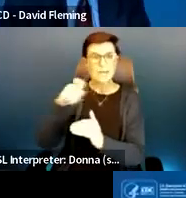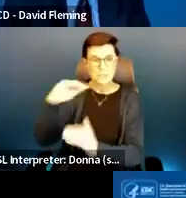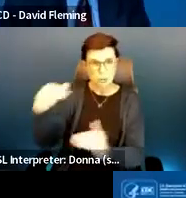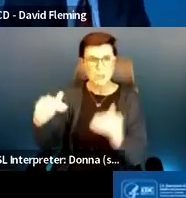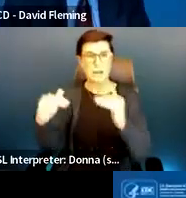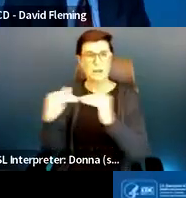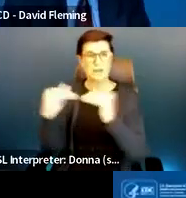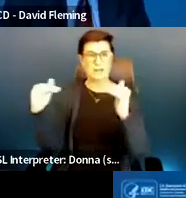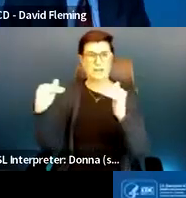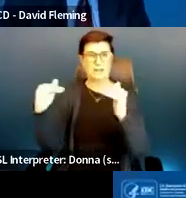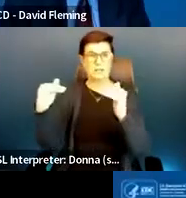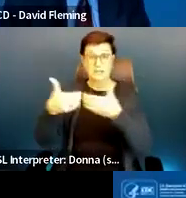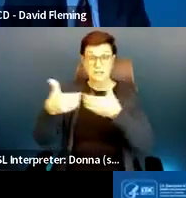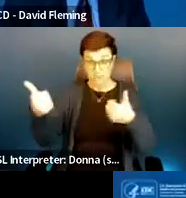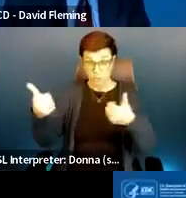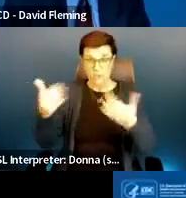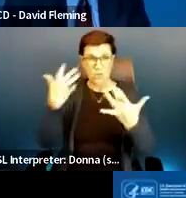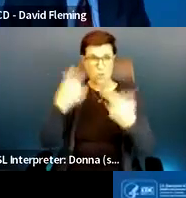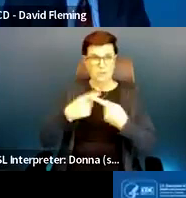and makes them different from research labs.